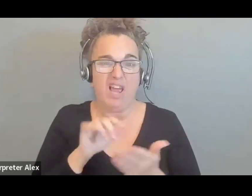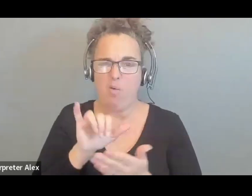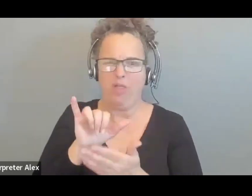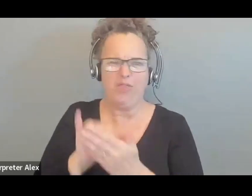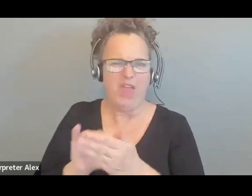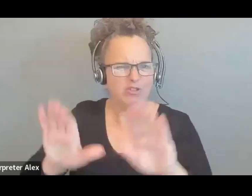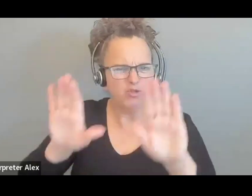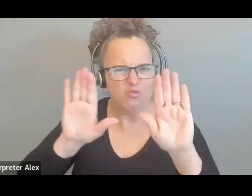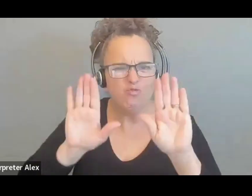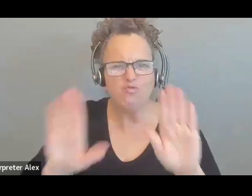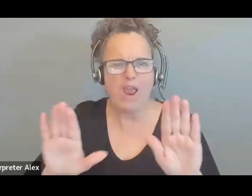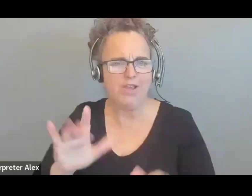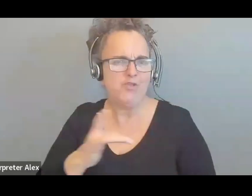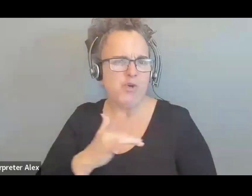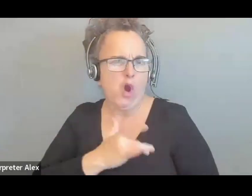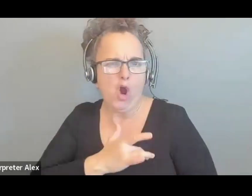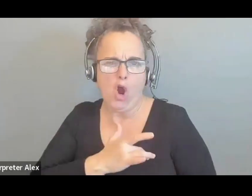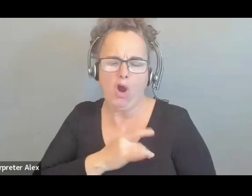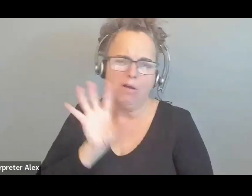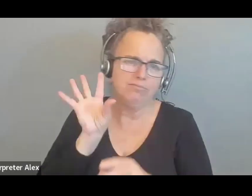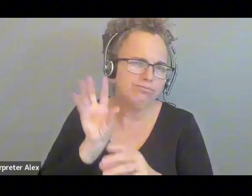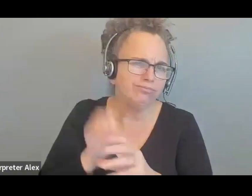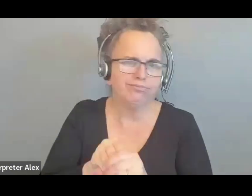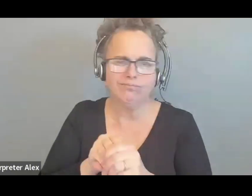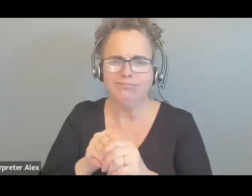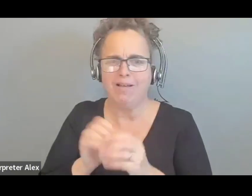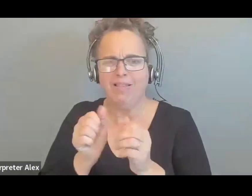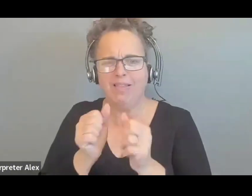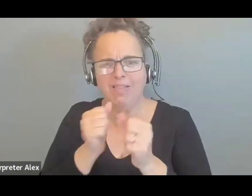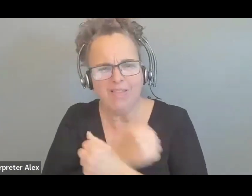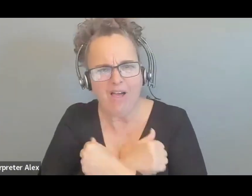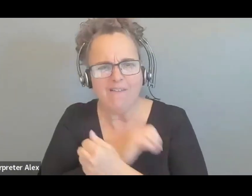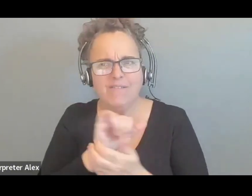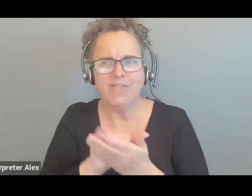Love your heart. Business hack goes on.